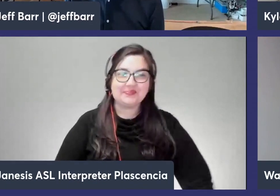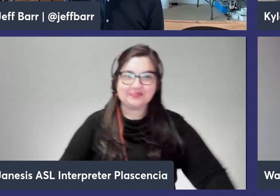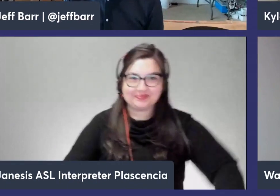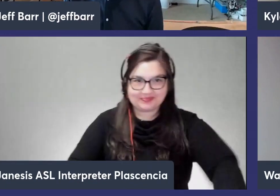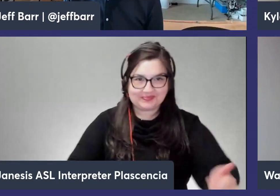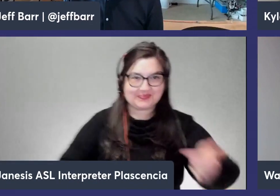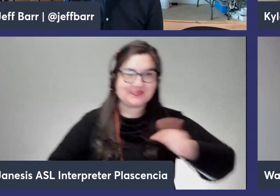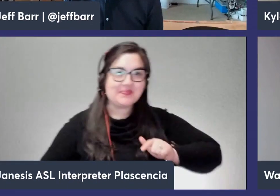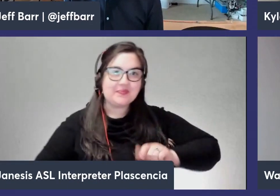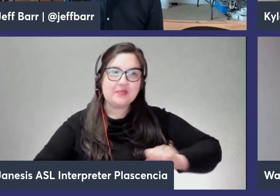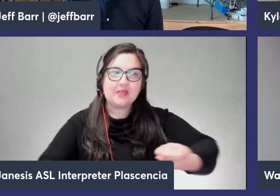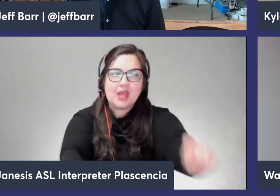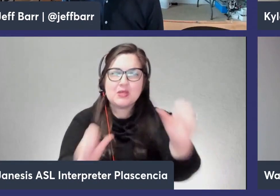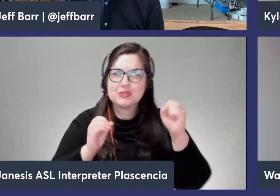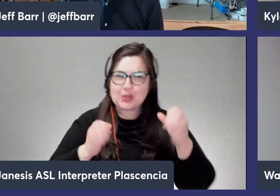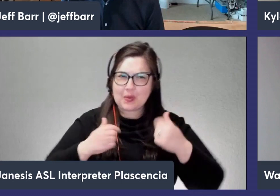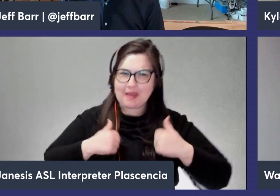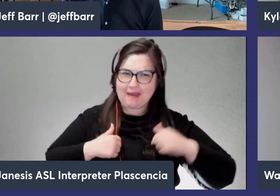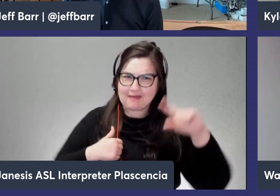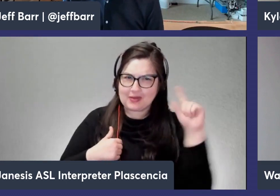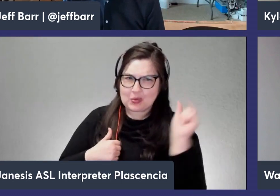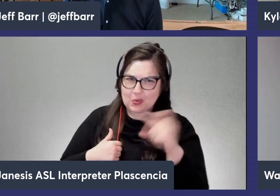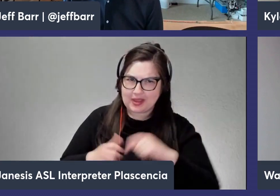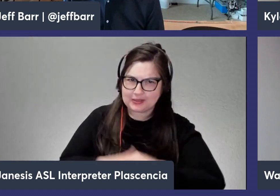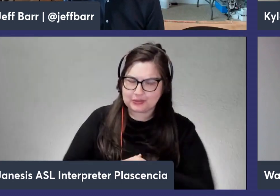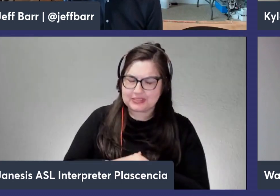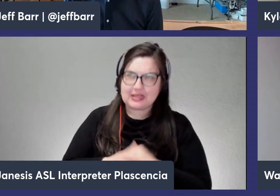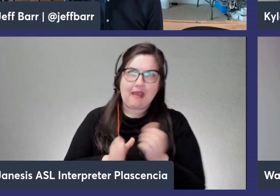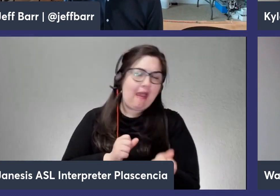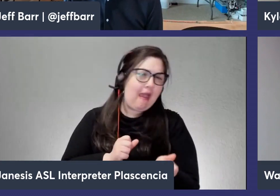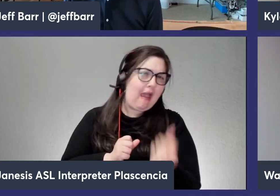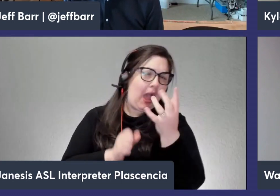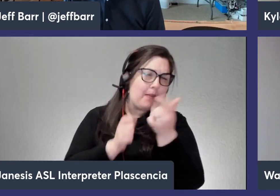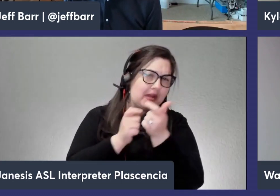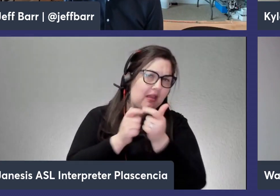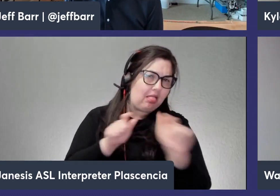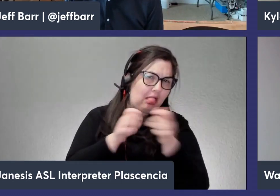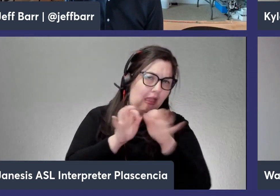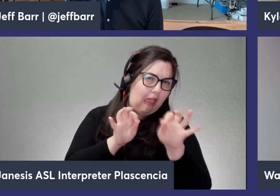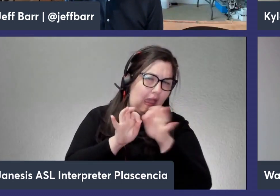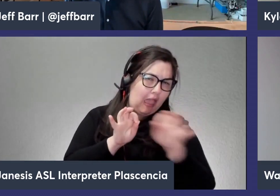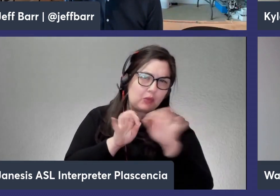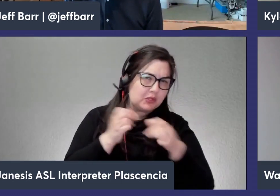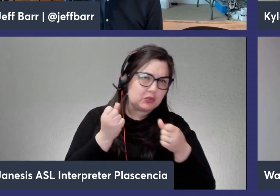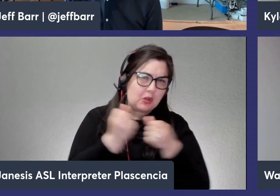So, I have a question. How many languages does that support at the moment?